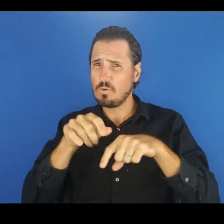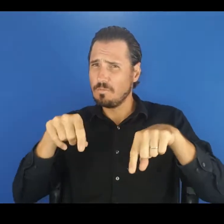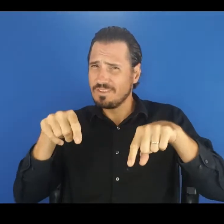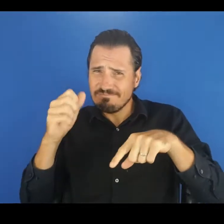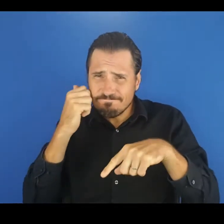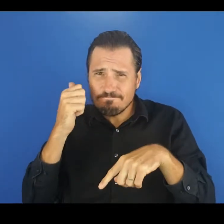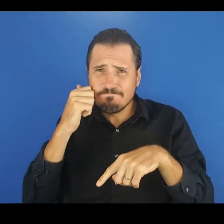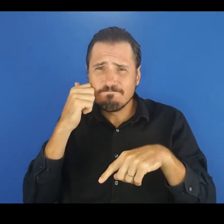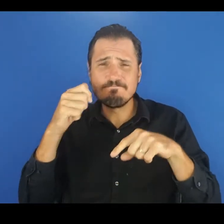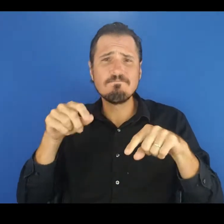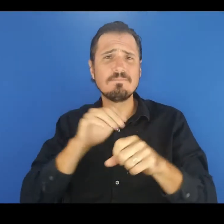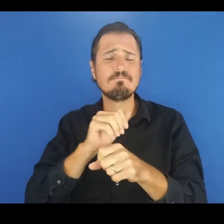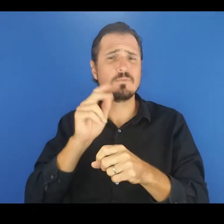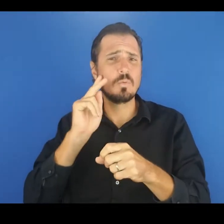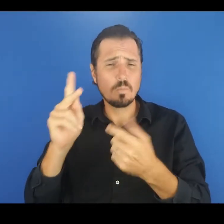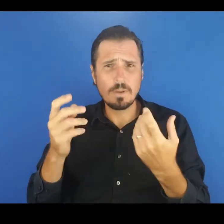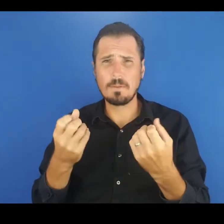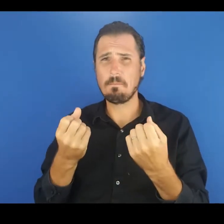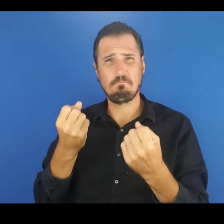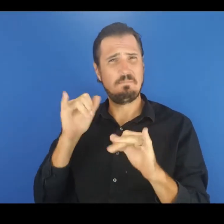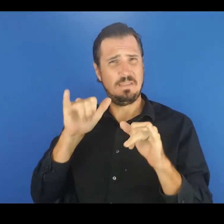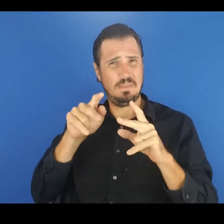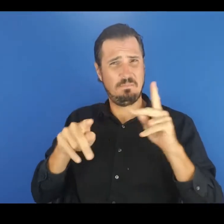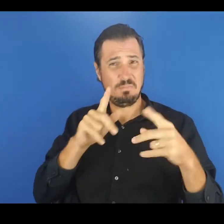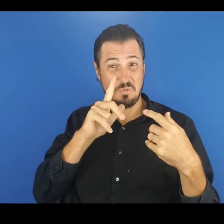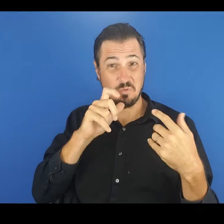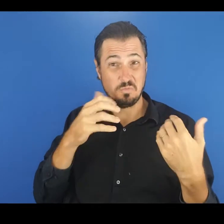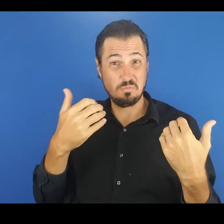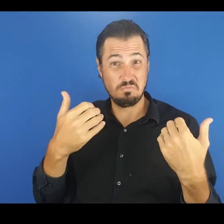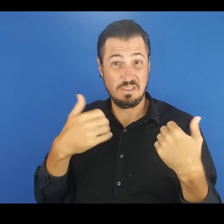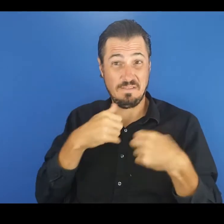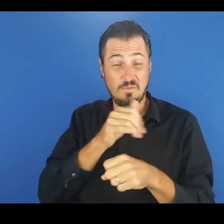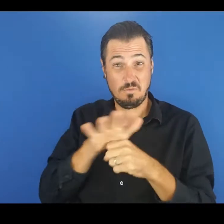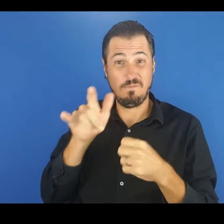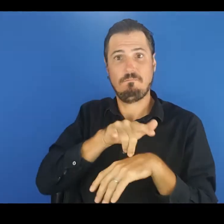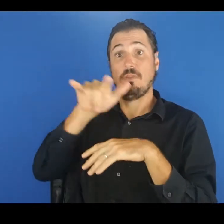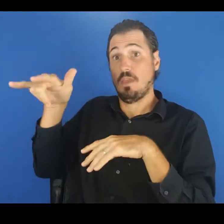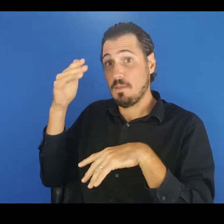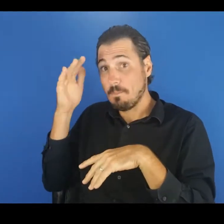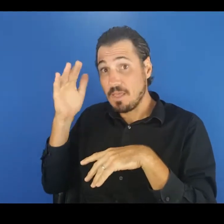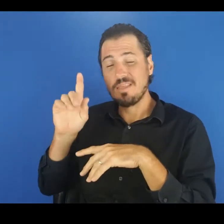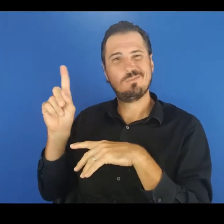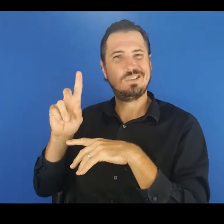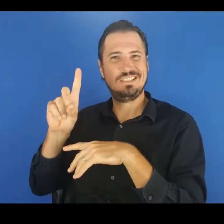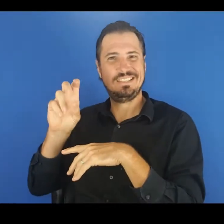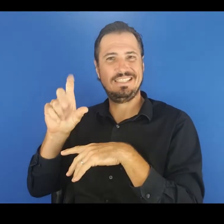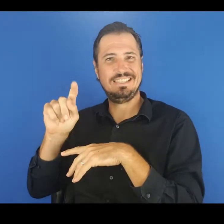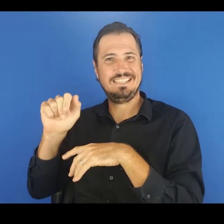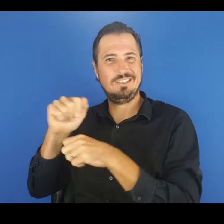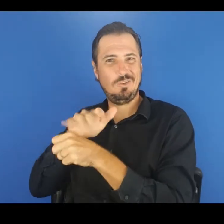Many of the recent cases are in residents who traveled to the mainland, where the Delta variant is spreading rapidly